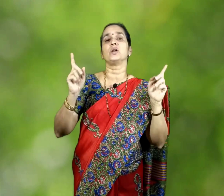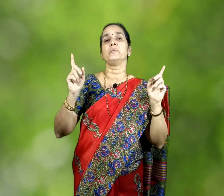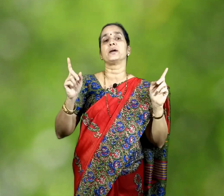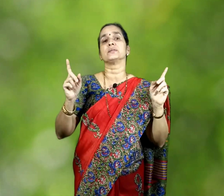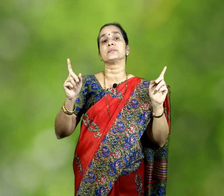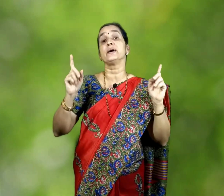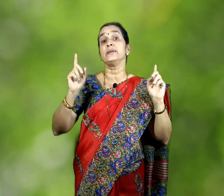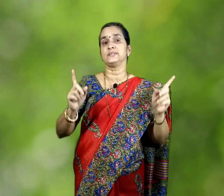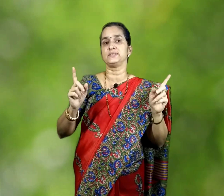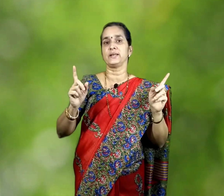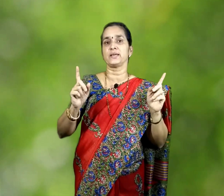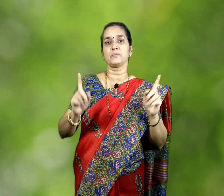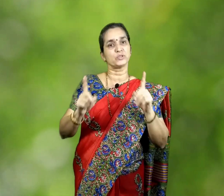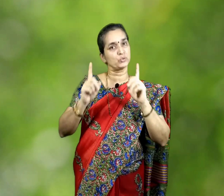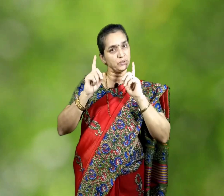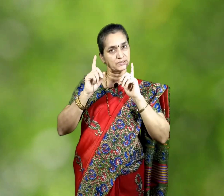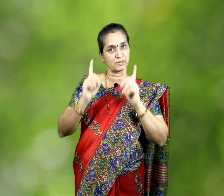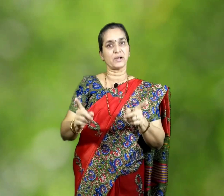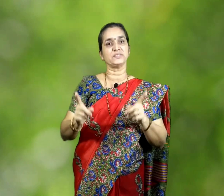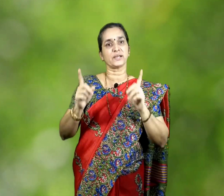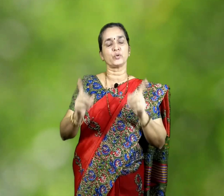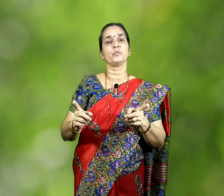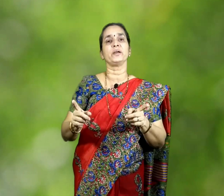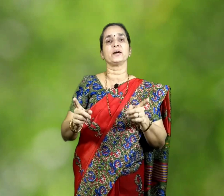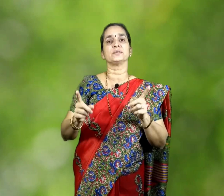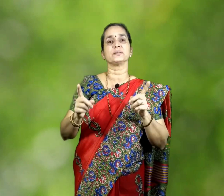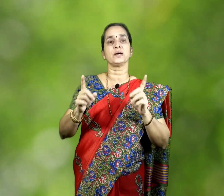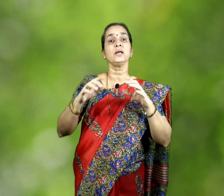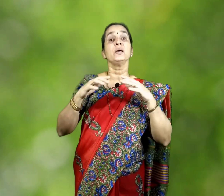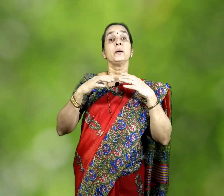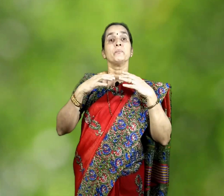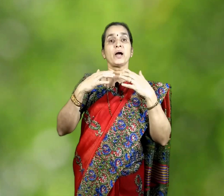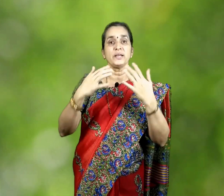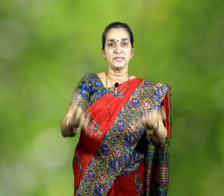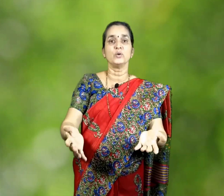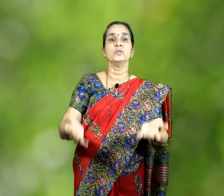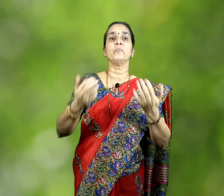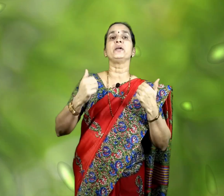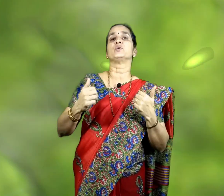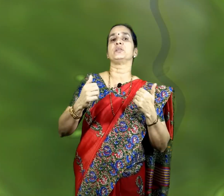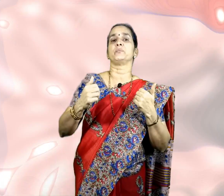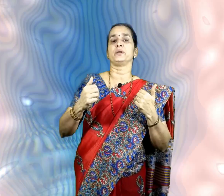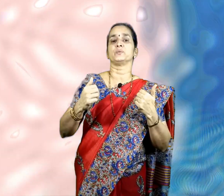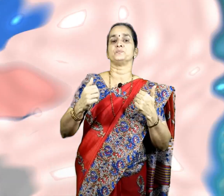So we have to be cautious and inform our friends , neighbours and society